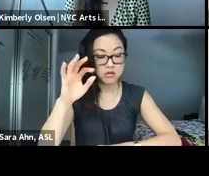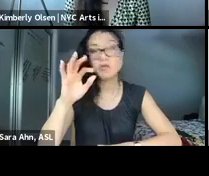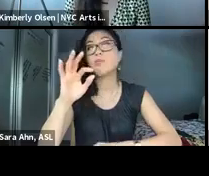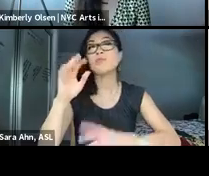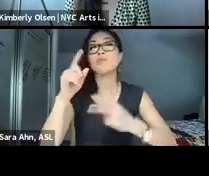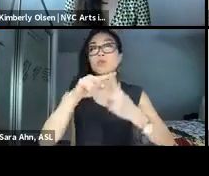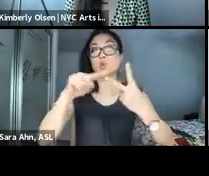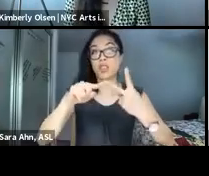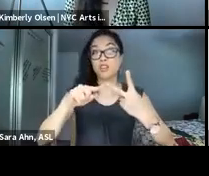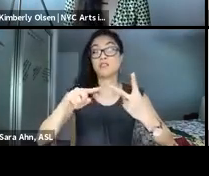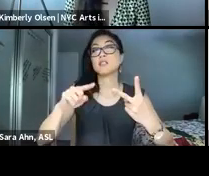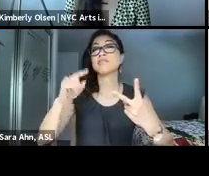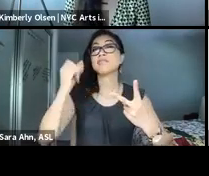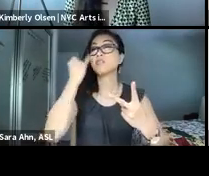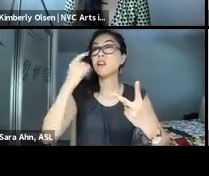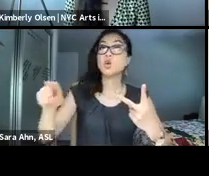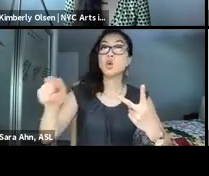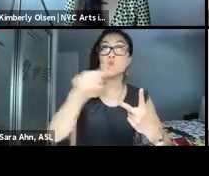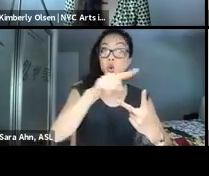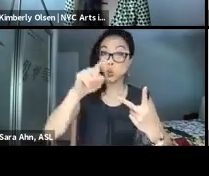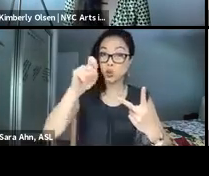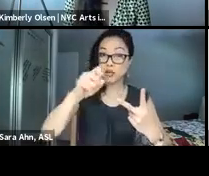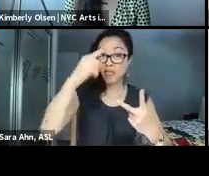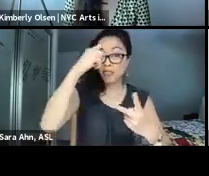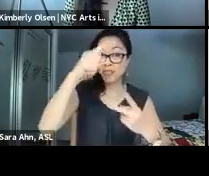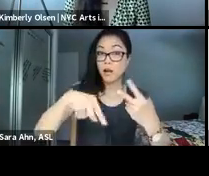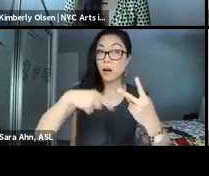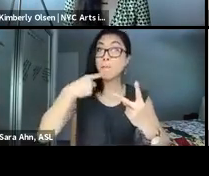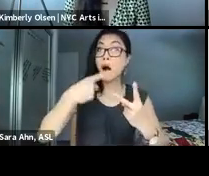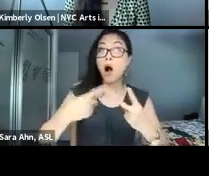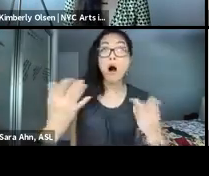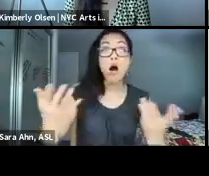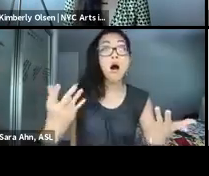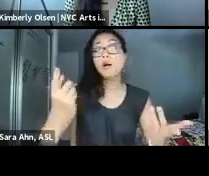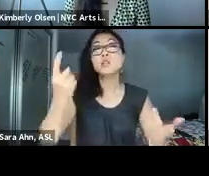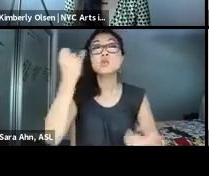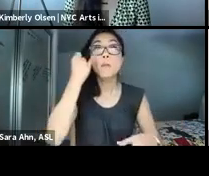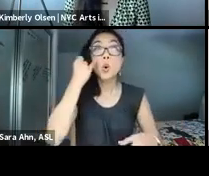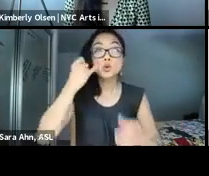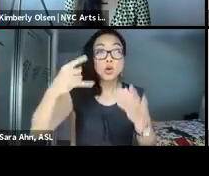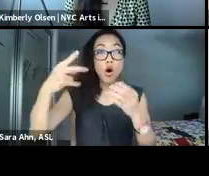We're creative. We're innovators. We can see things from multiple perspectives